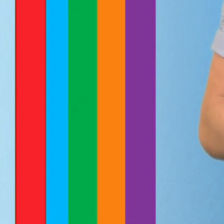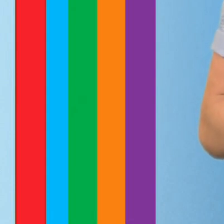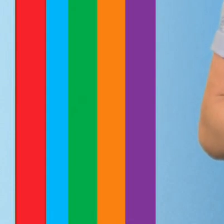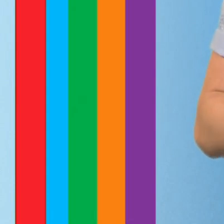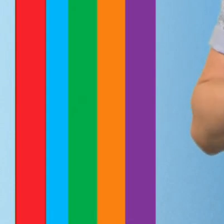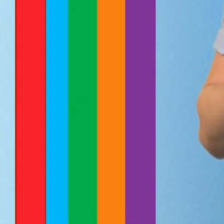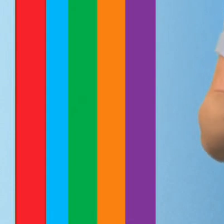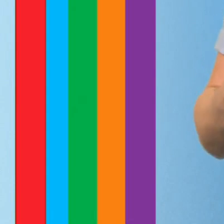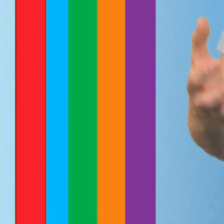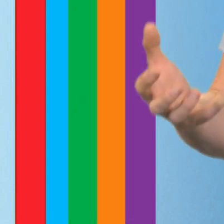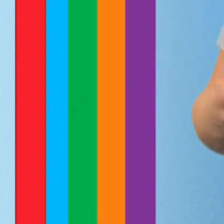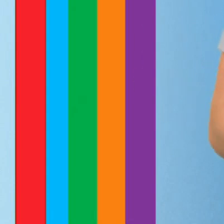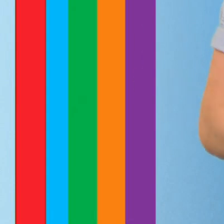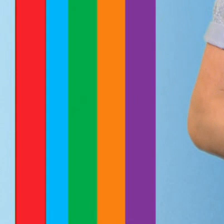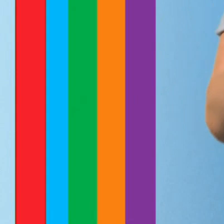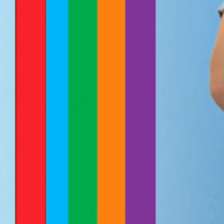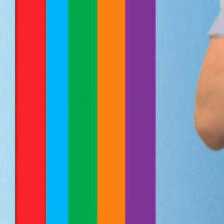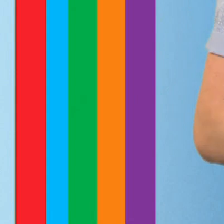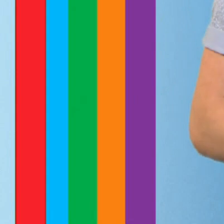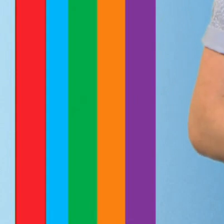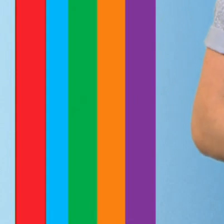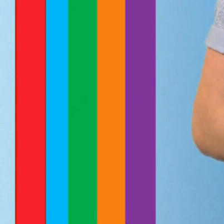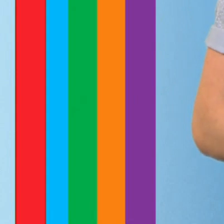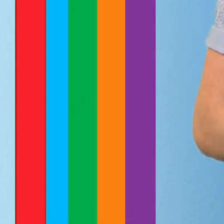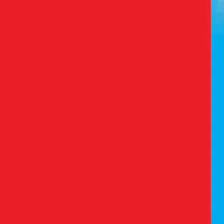have allowed us to learn more about it. Here's Jane to explain.